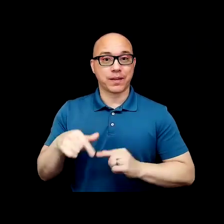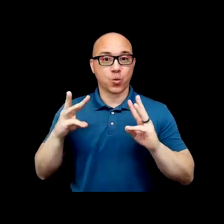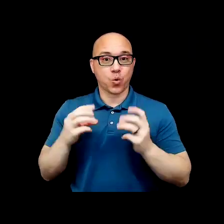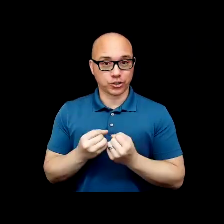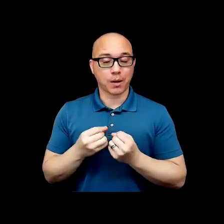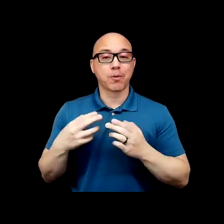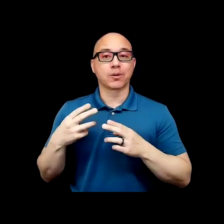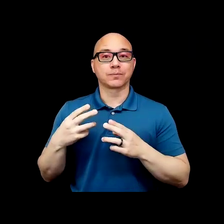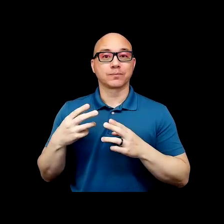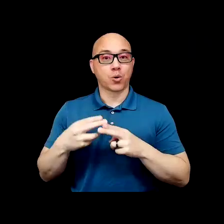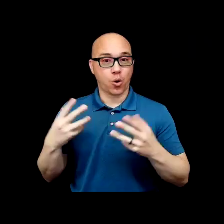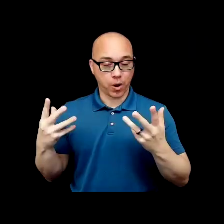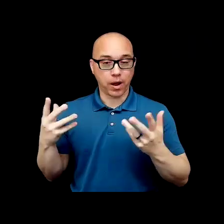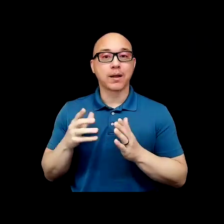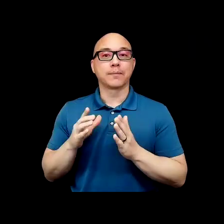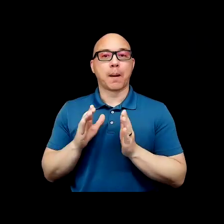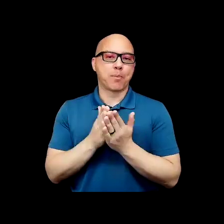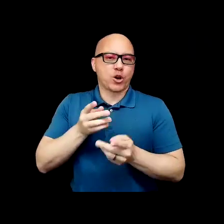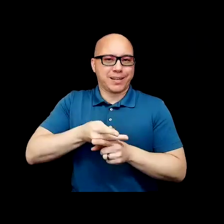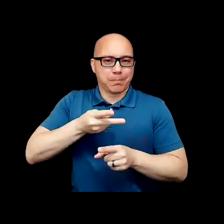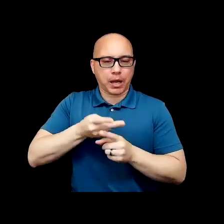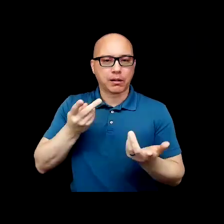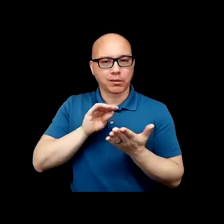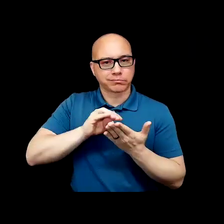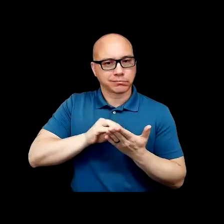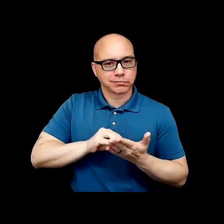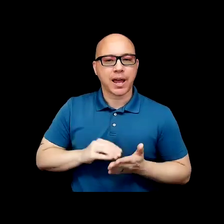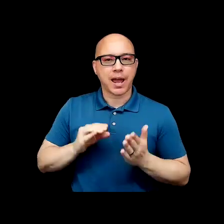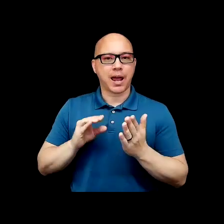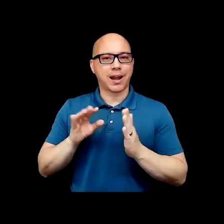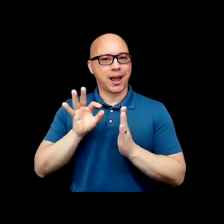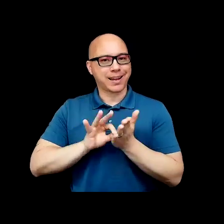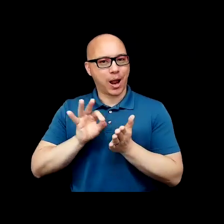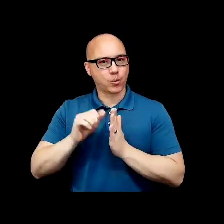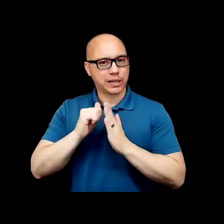Bookkeeping & Accounting Essentials for Startups. So, whether you are just launching your business,